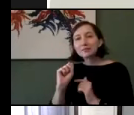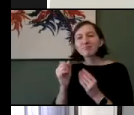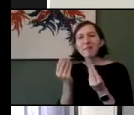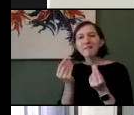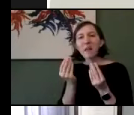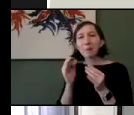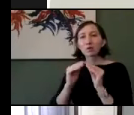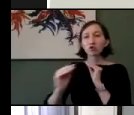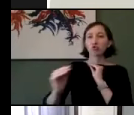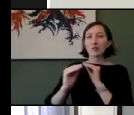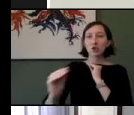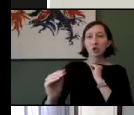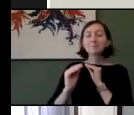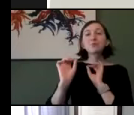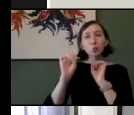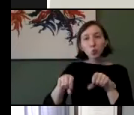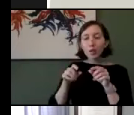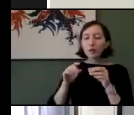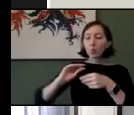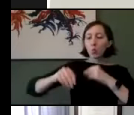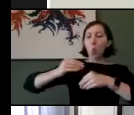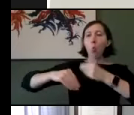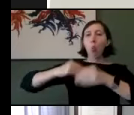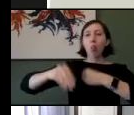they are allowed to roll the fabric,